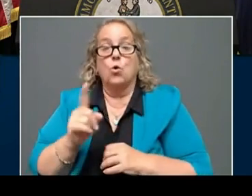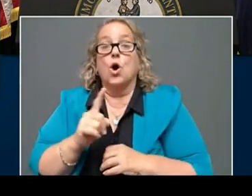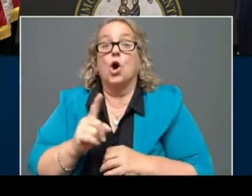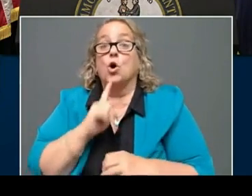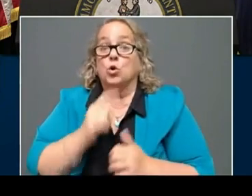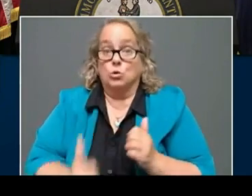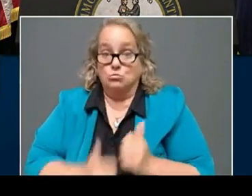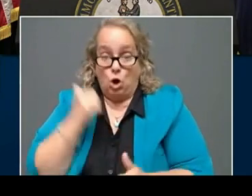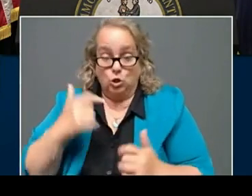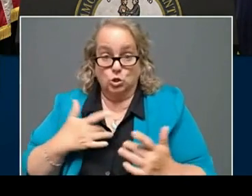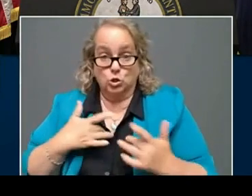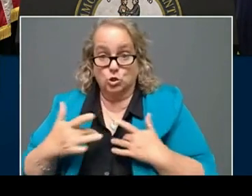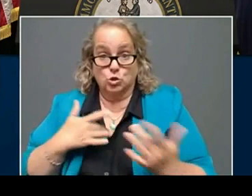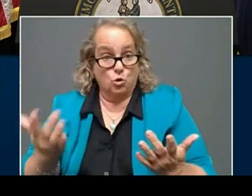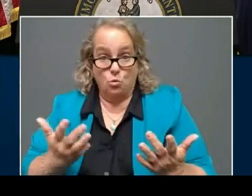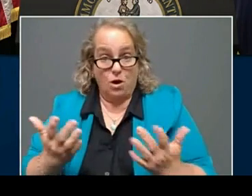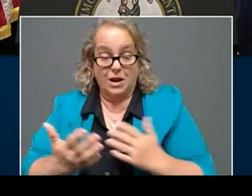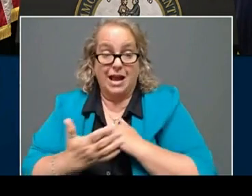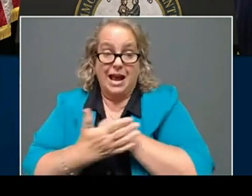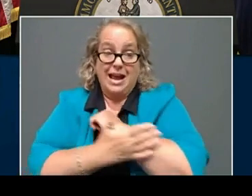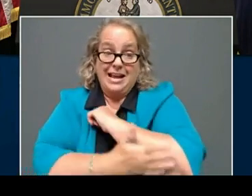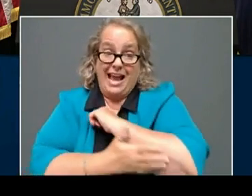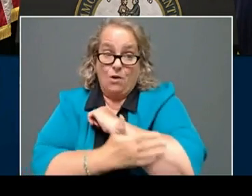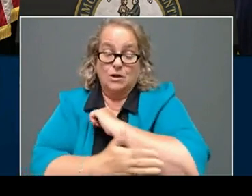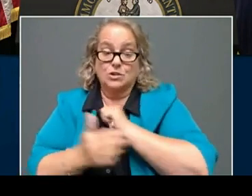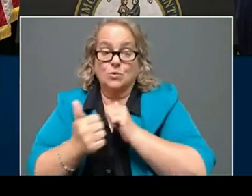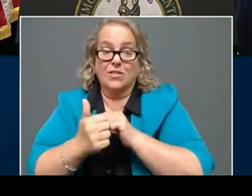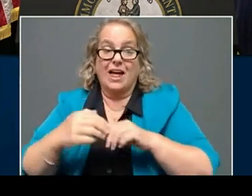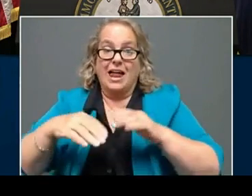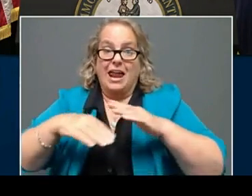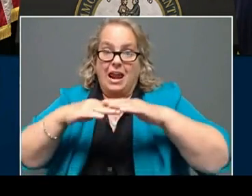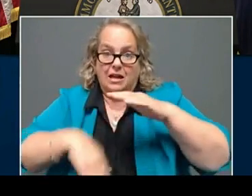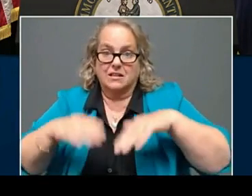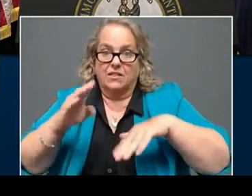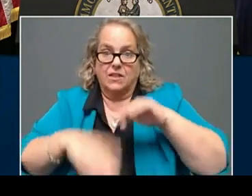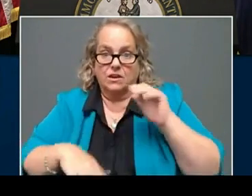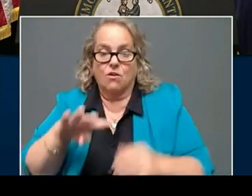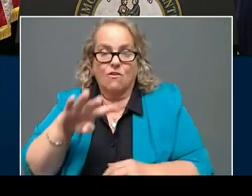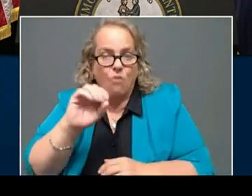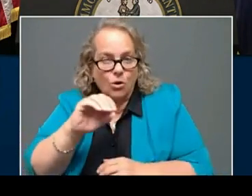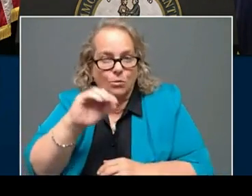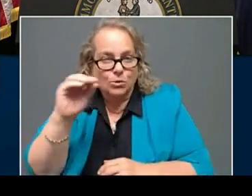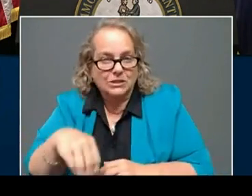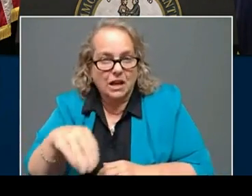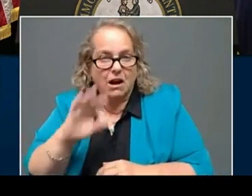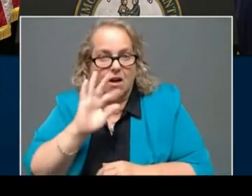are counties with less than 40 of their population vaccinated, meaning that is